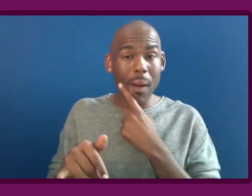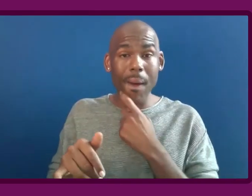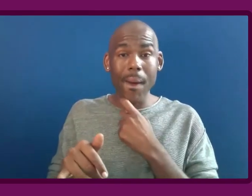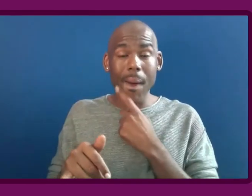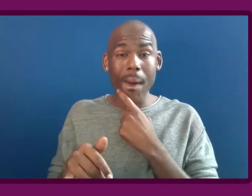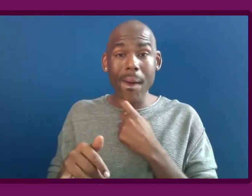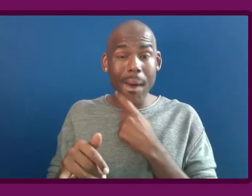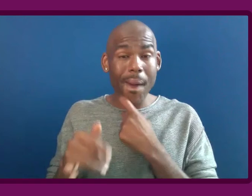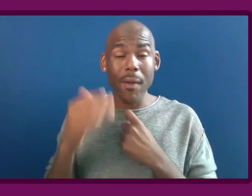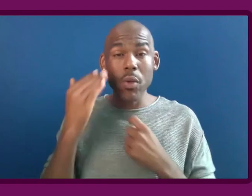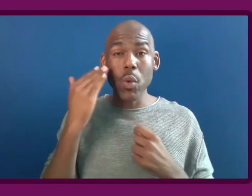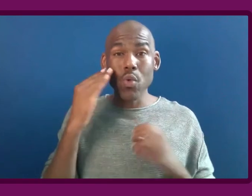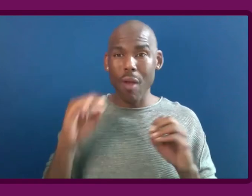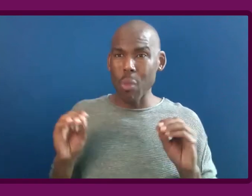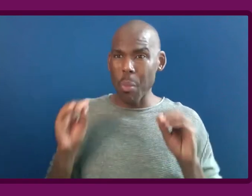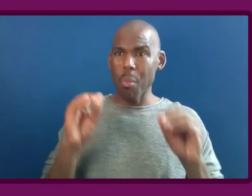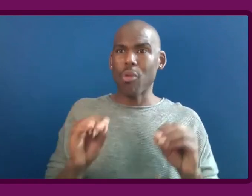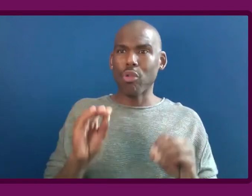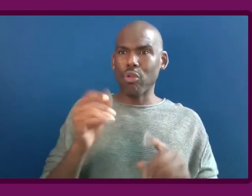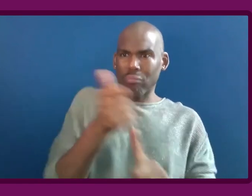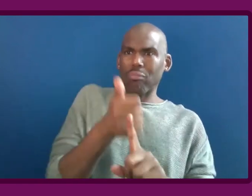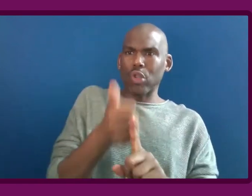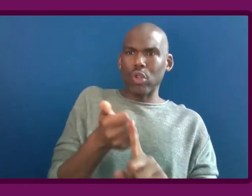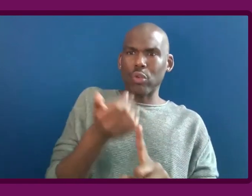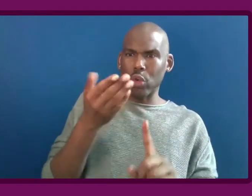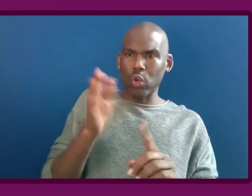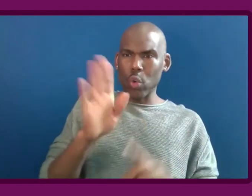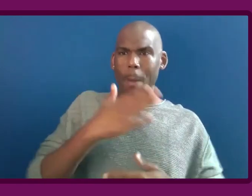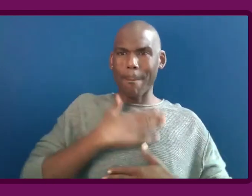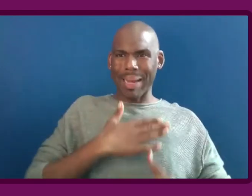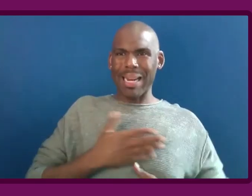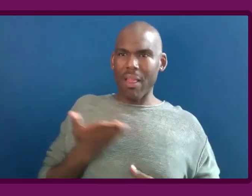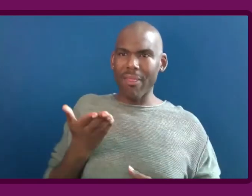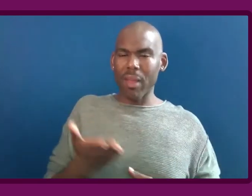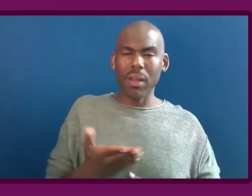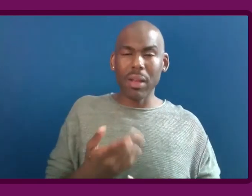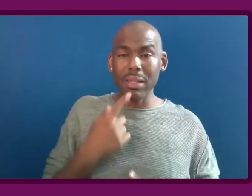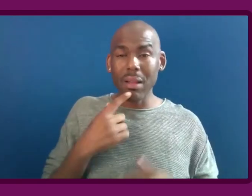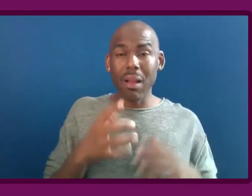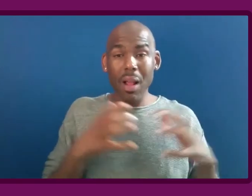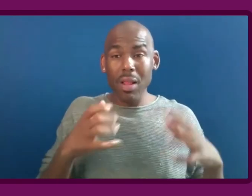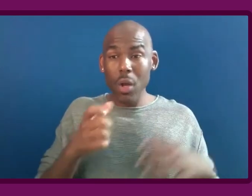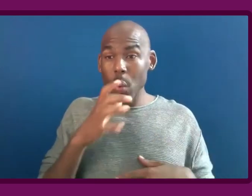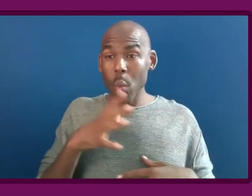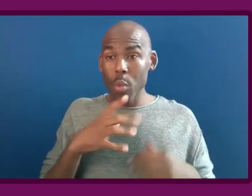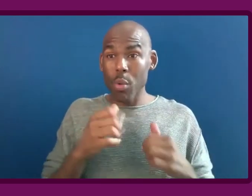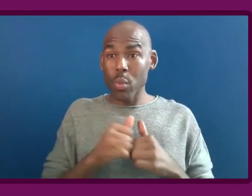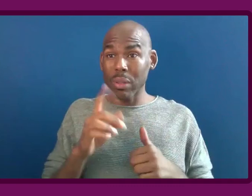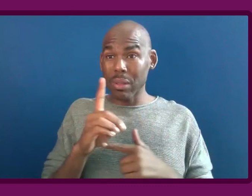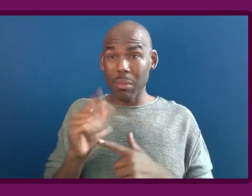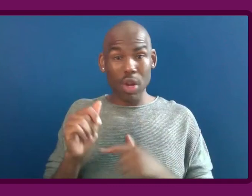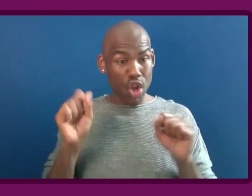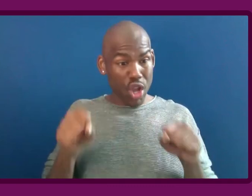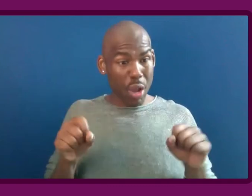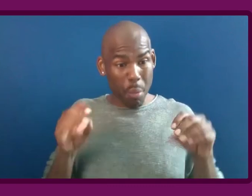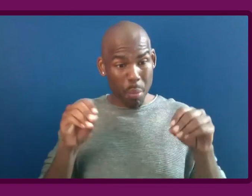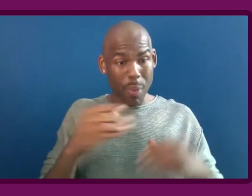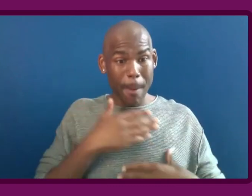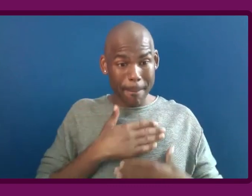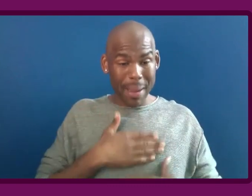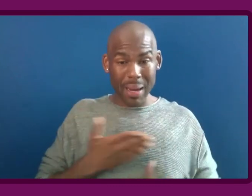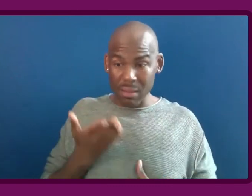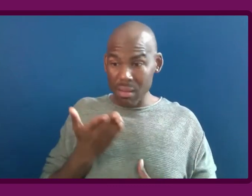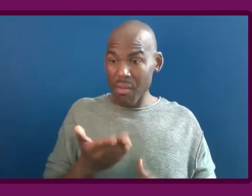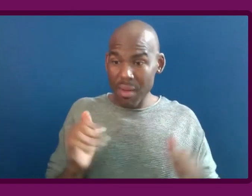disabilities, we're also women. It's important. Also, opening the door to everybody that's part